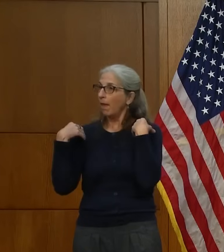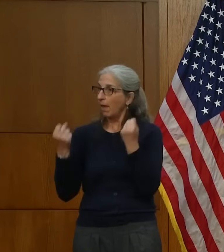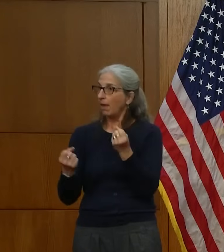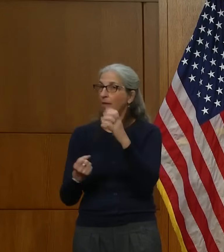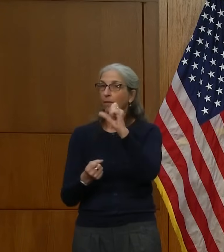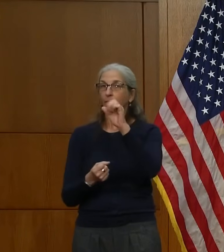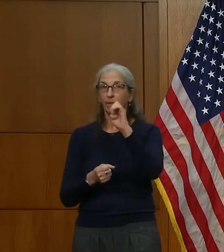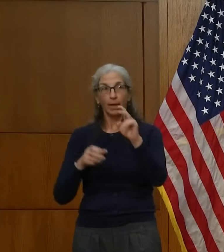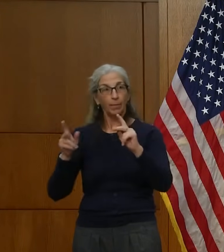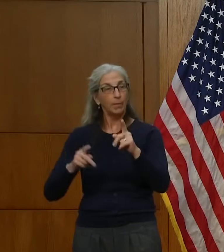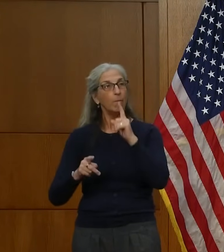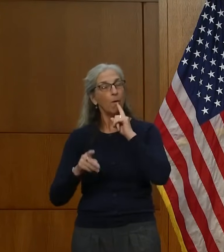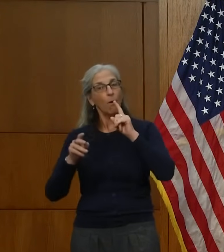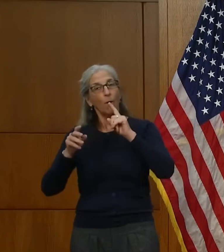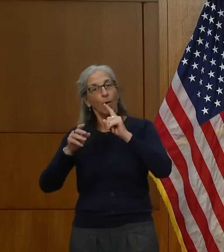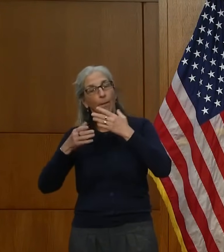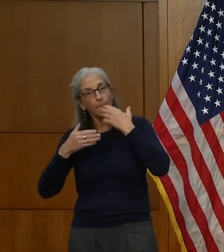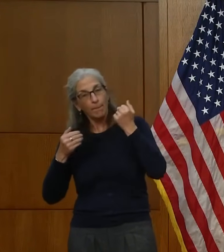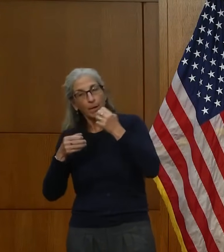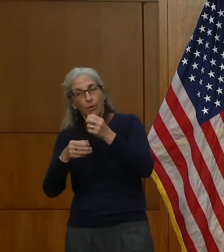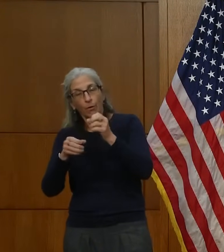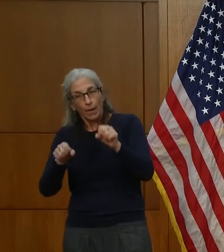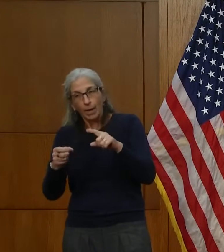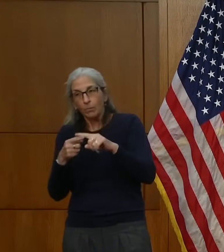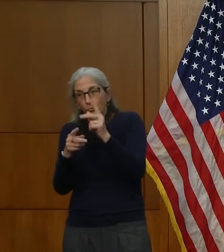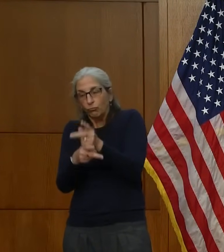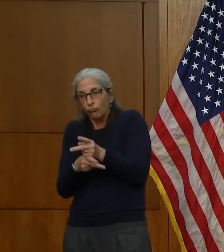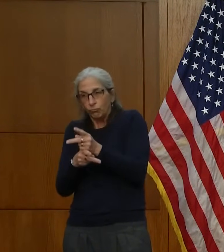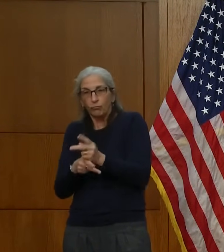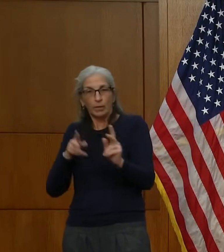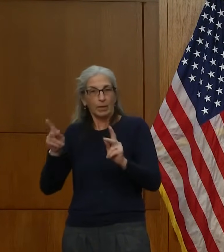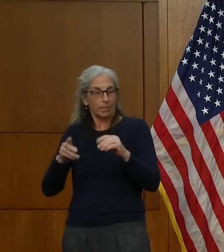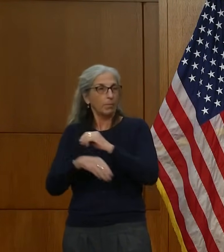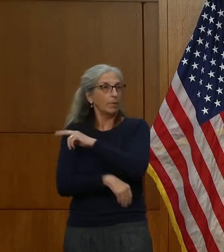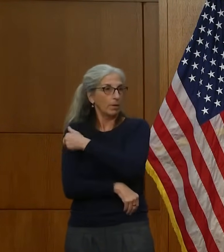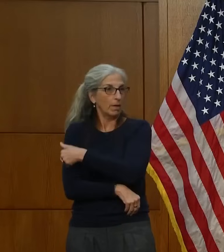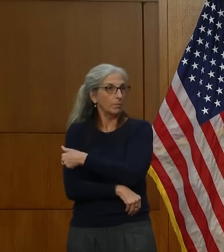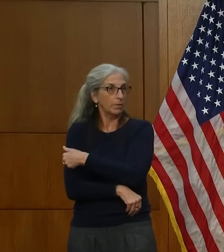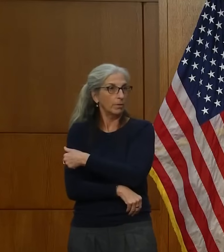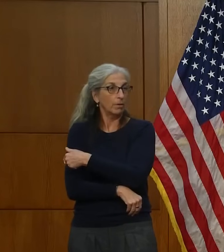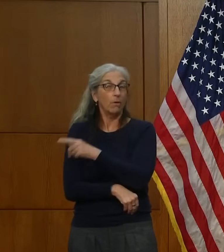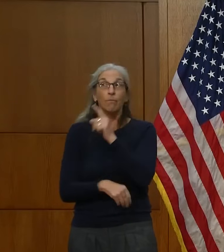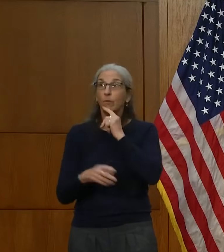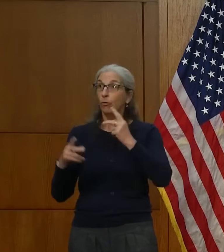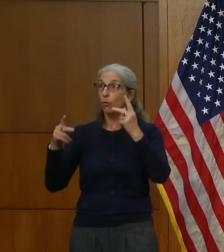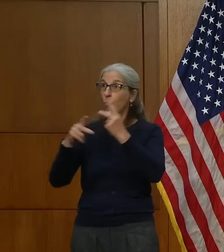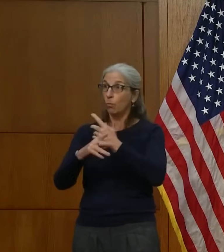THEY WERE INITIALLY, SO THEY'RE BETTER ABLE TO HANDLE THE THOSE